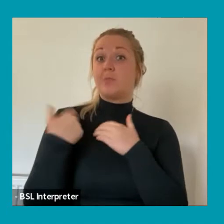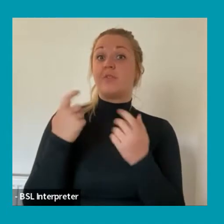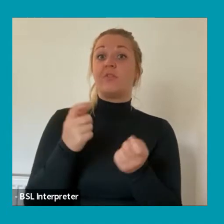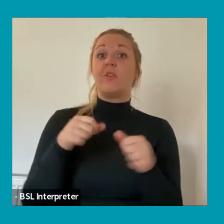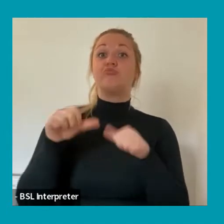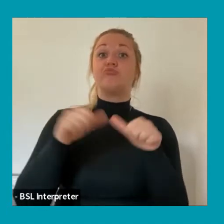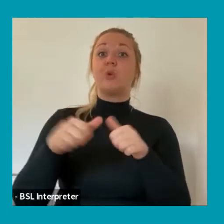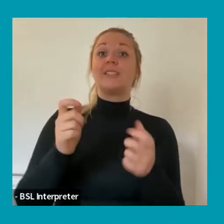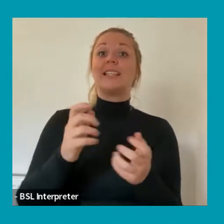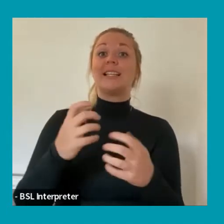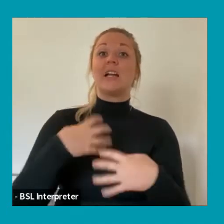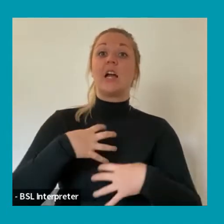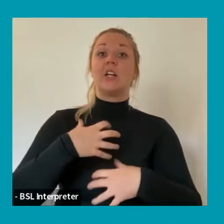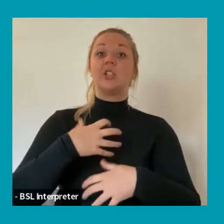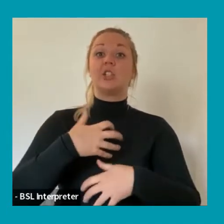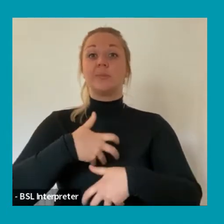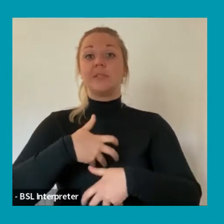And some of them have lived experience too.